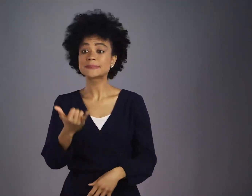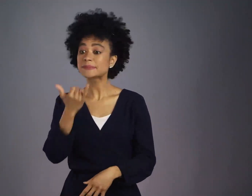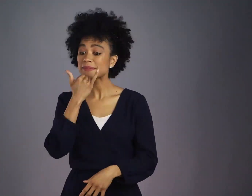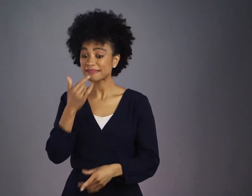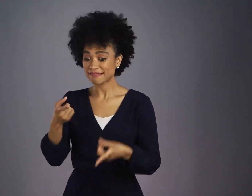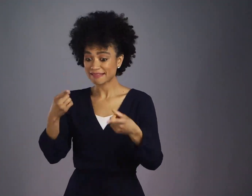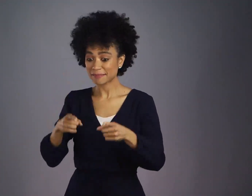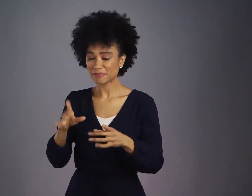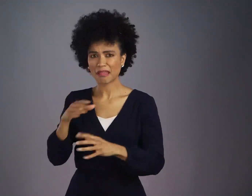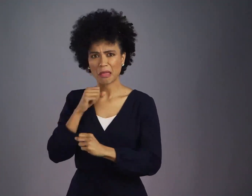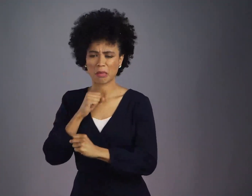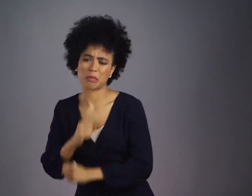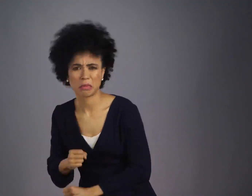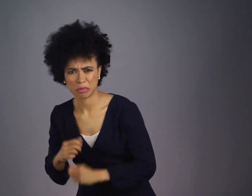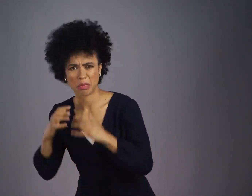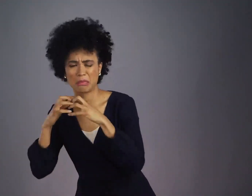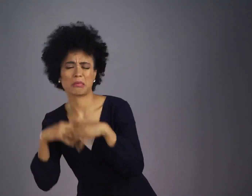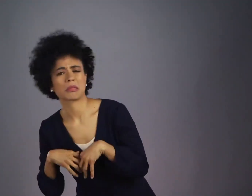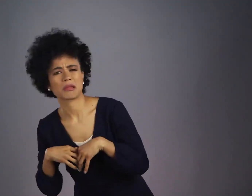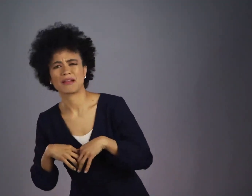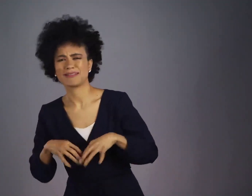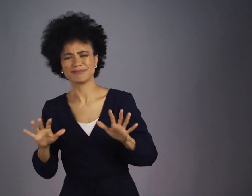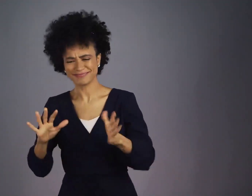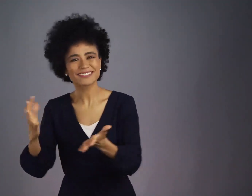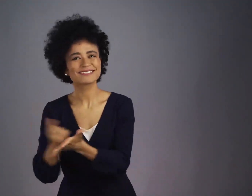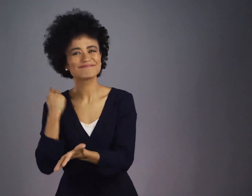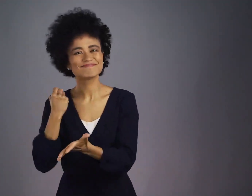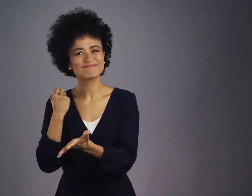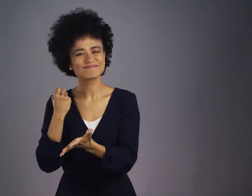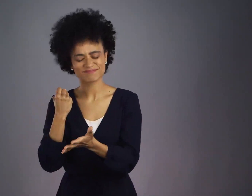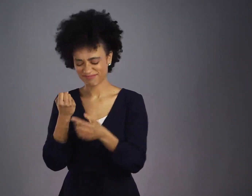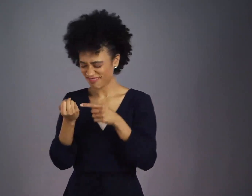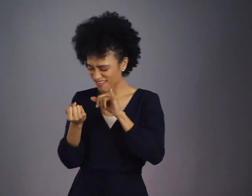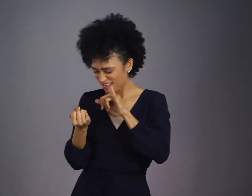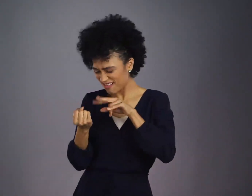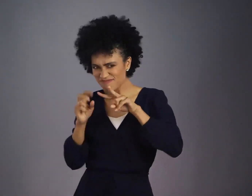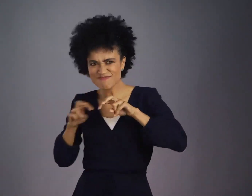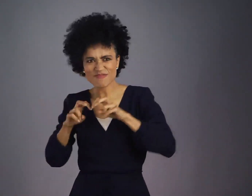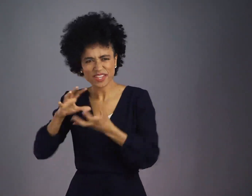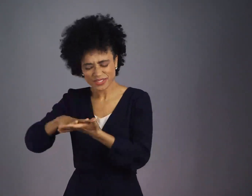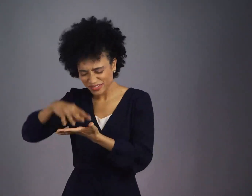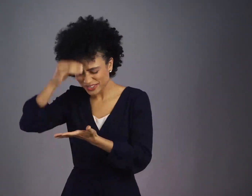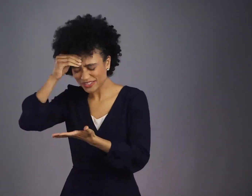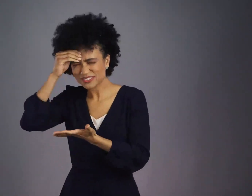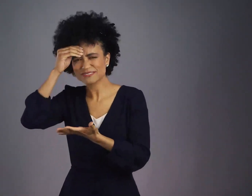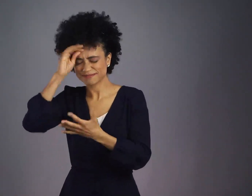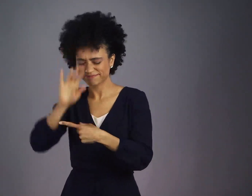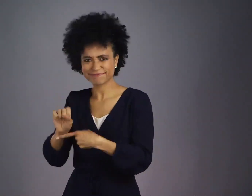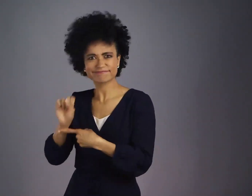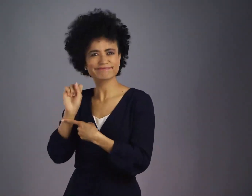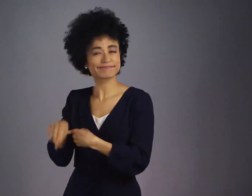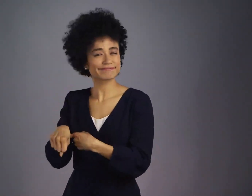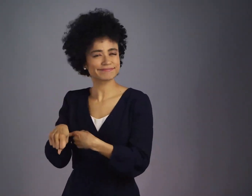but if you are in earnest they will not drag you down. Instead, you will capitalize them.